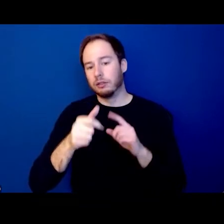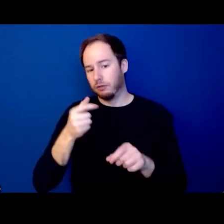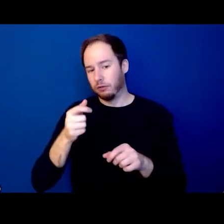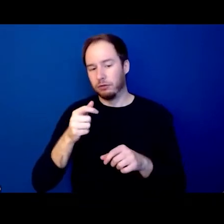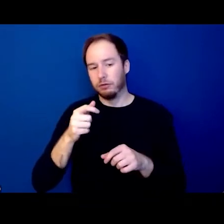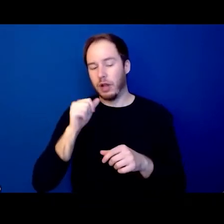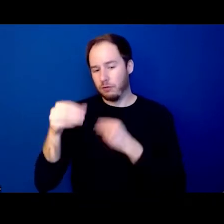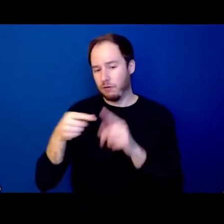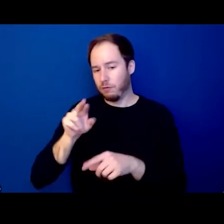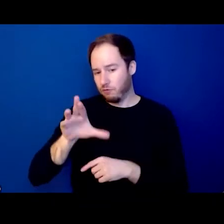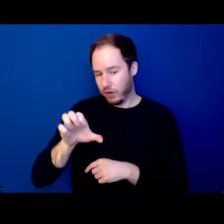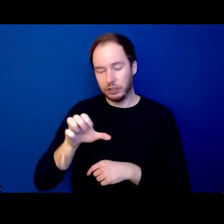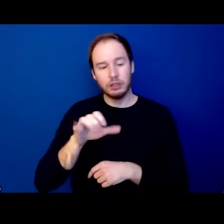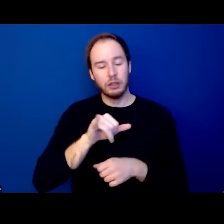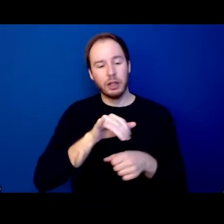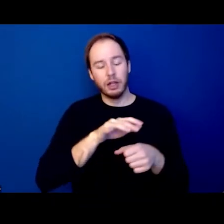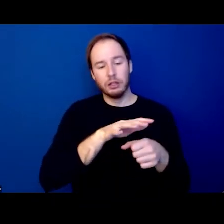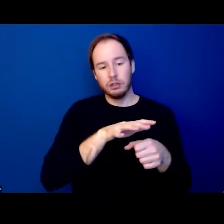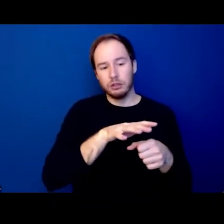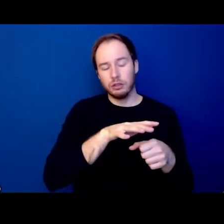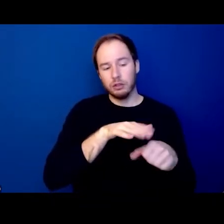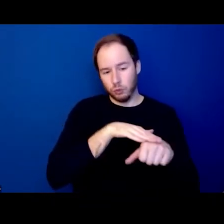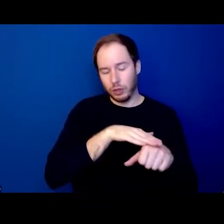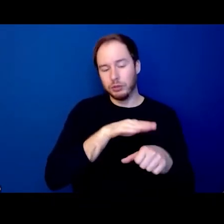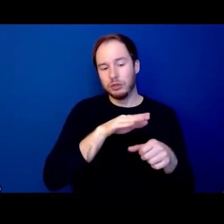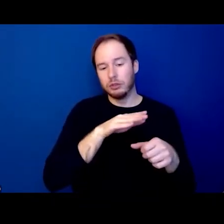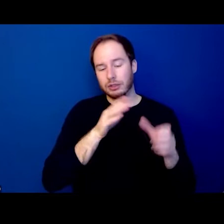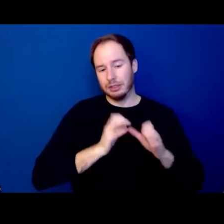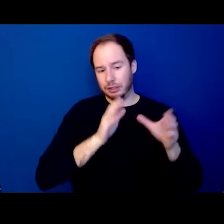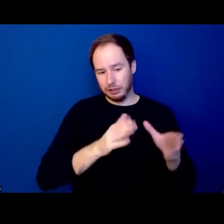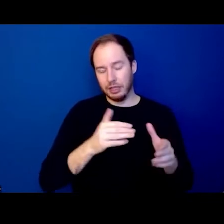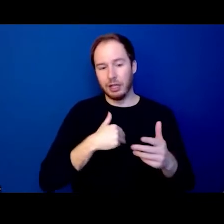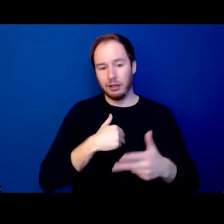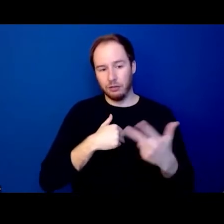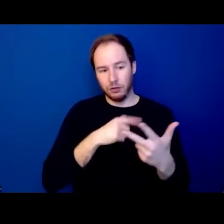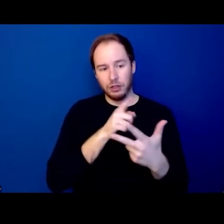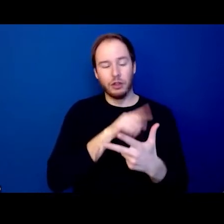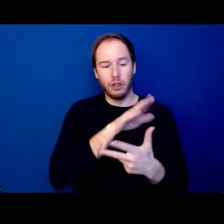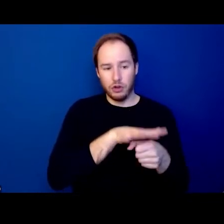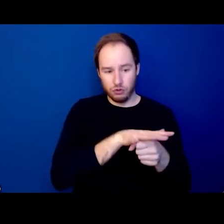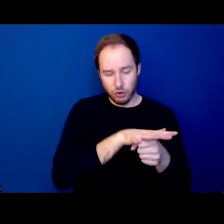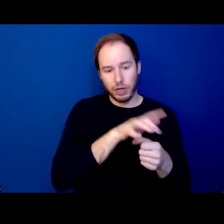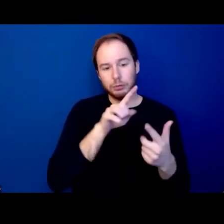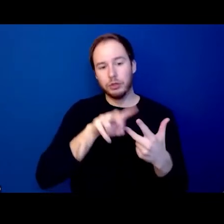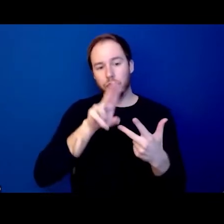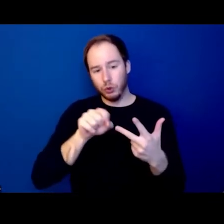Tribal citizens are citizens of three sovereigns. They're tribal nations, the United States and the state in which they reside.